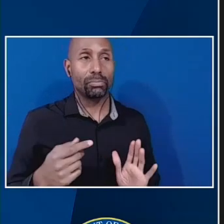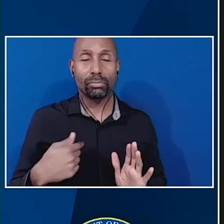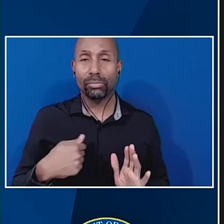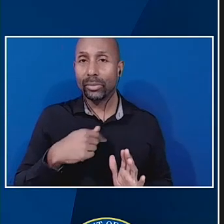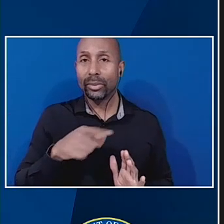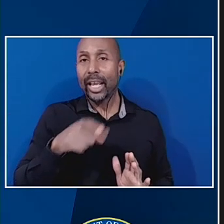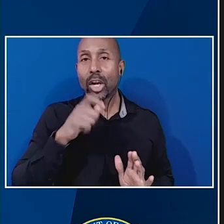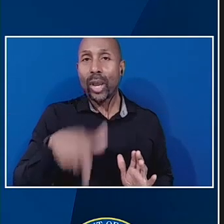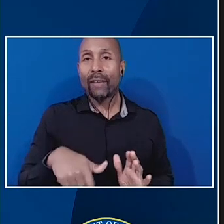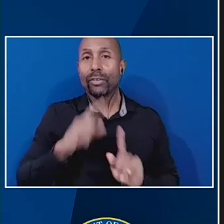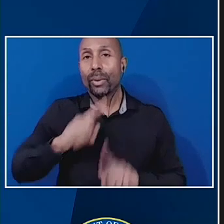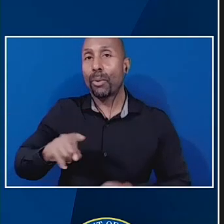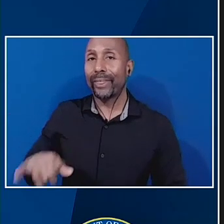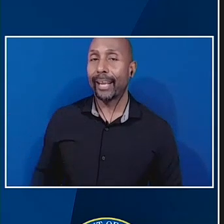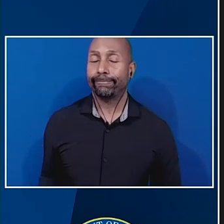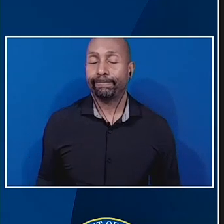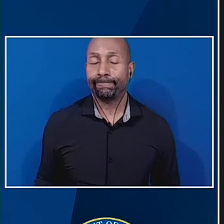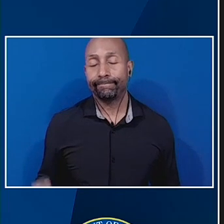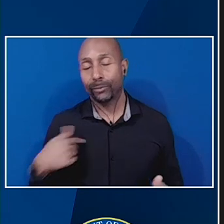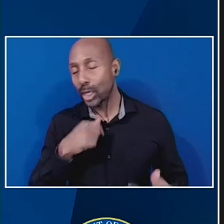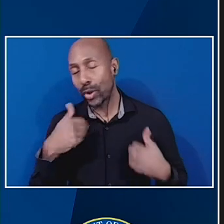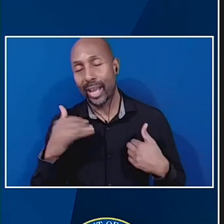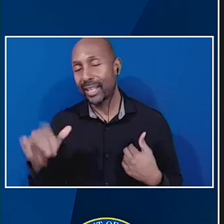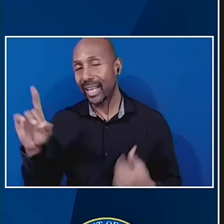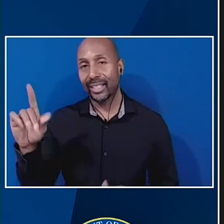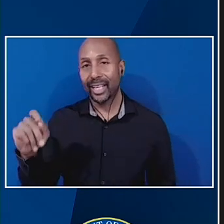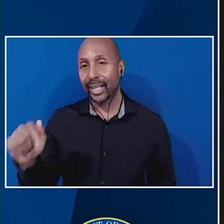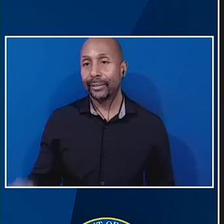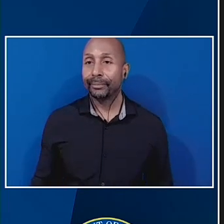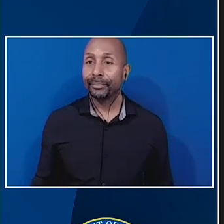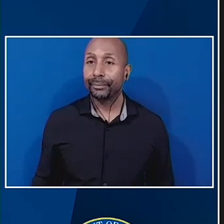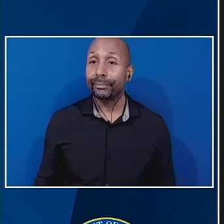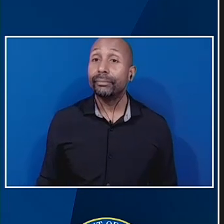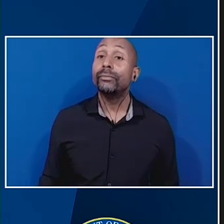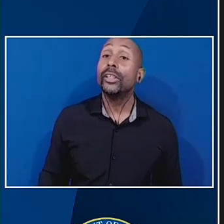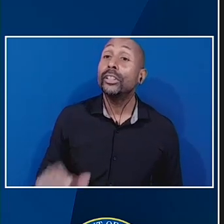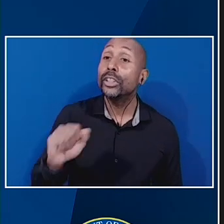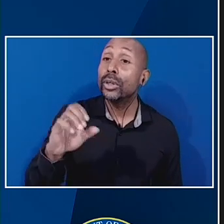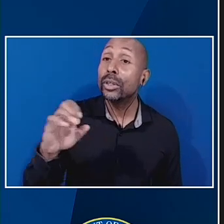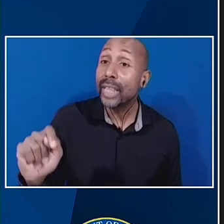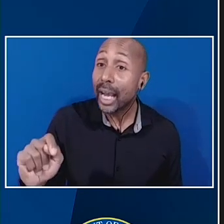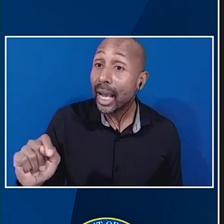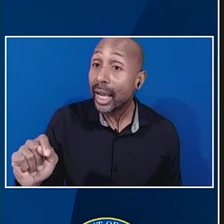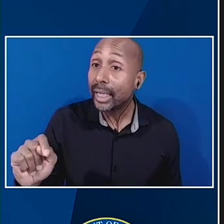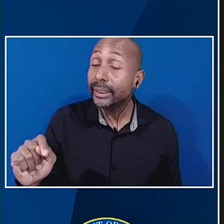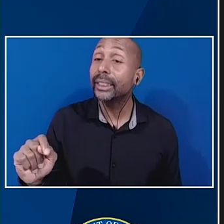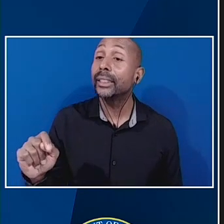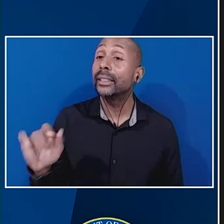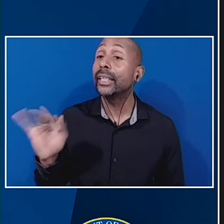Alright, we'll take Scott. And then if there are no new hands, it might be appropriate to take a quick temperature check and move on. But Scott, go ahead.